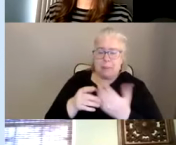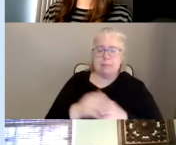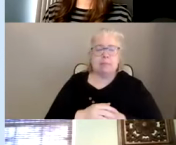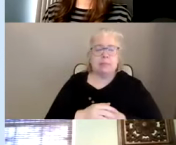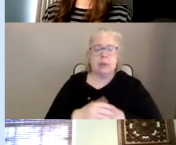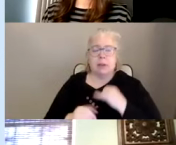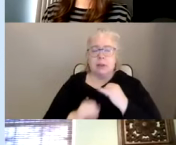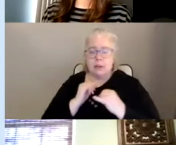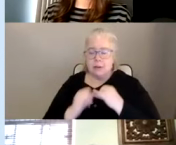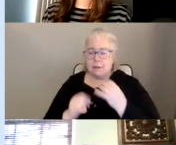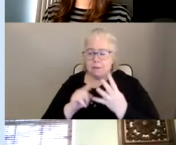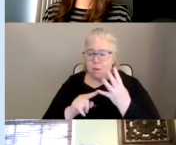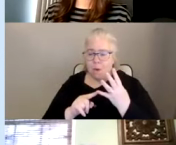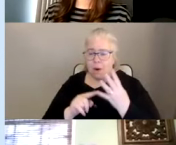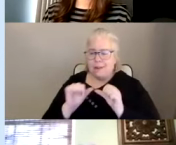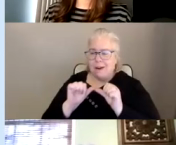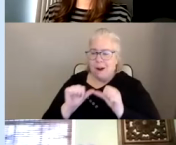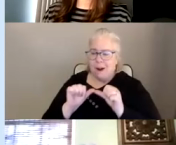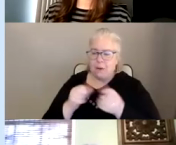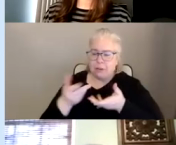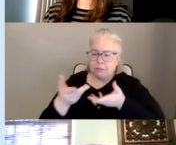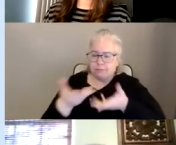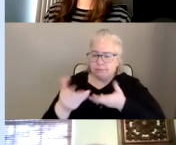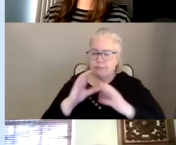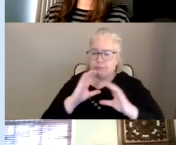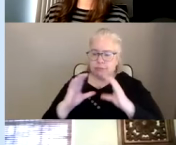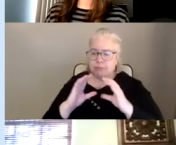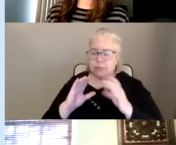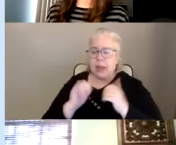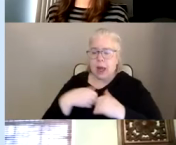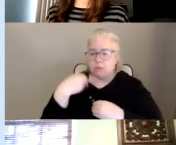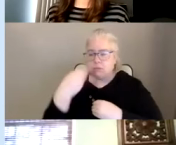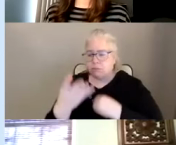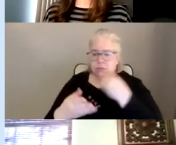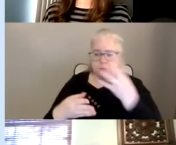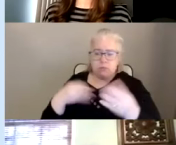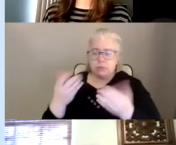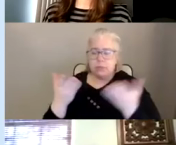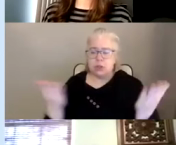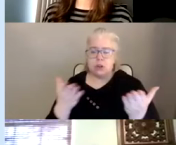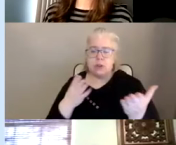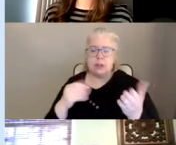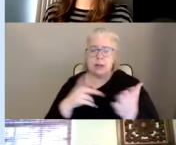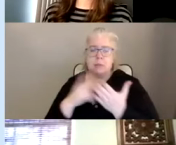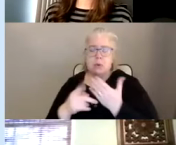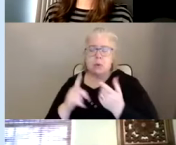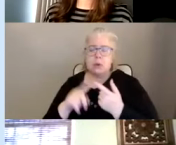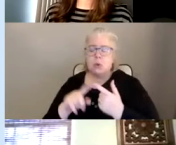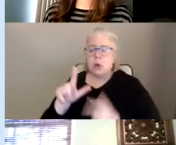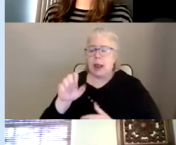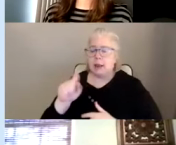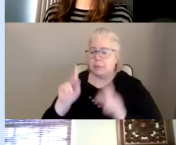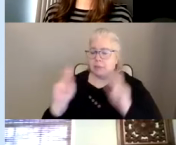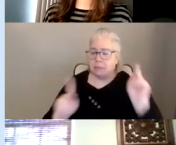And then just ongoing communications. How are you delivering service and programming to those LEP consumers?